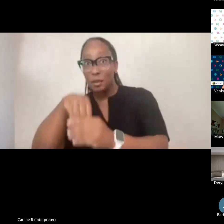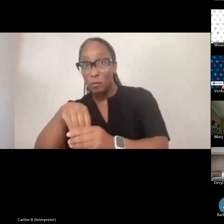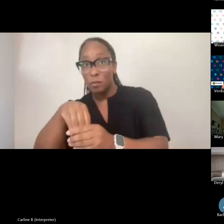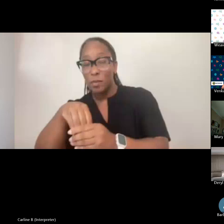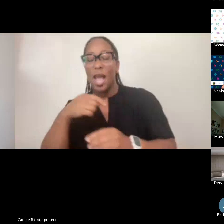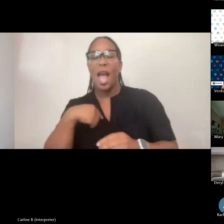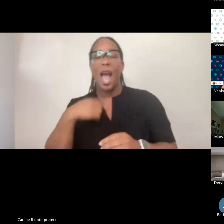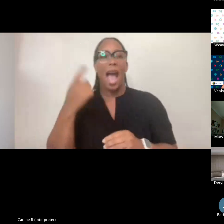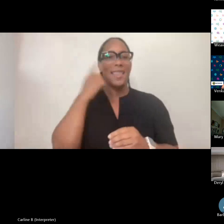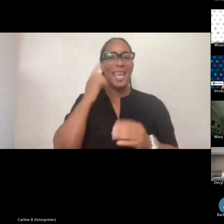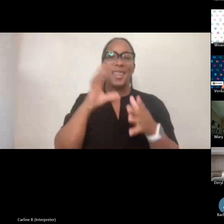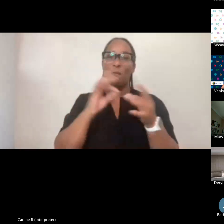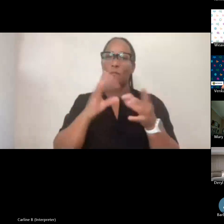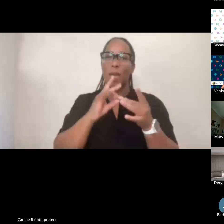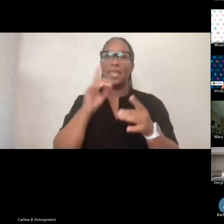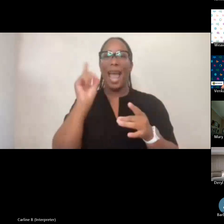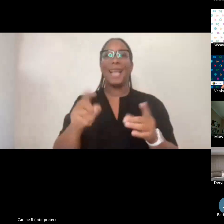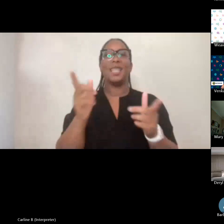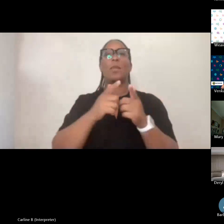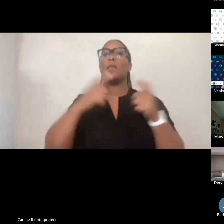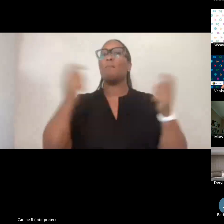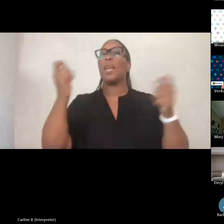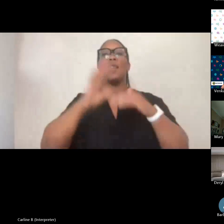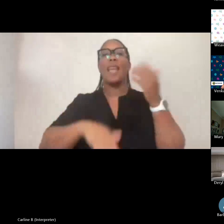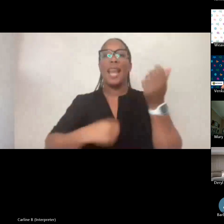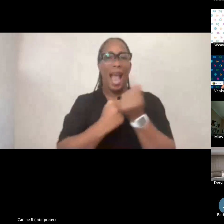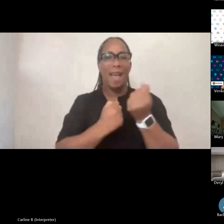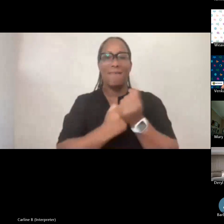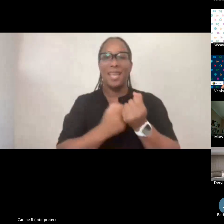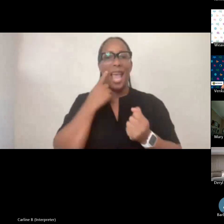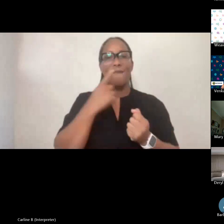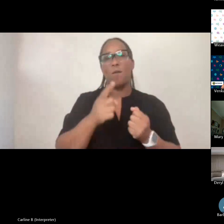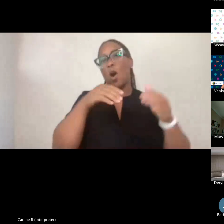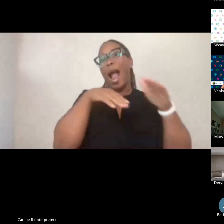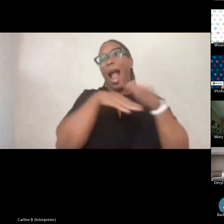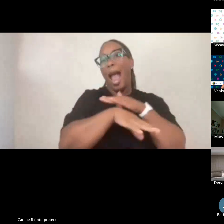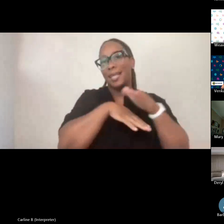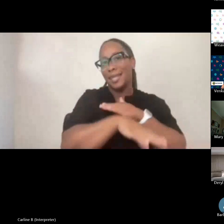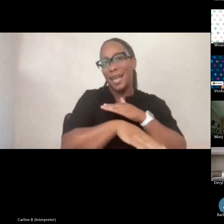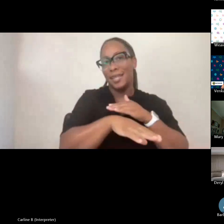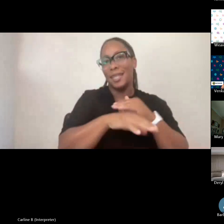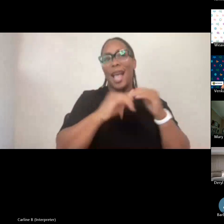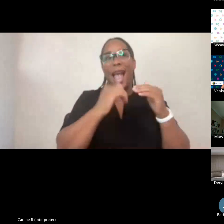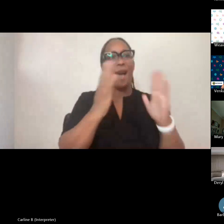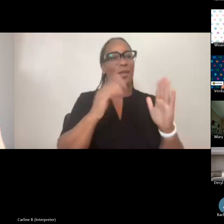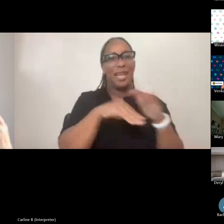I think the messaging has to be bigger than advocating for access to housing. As we grow older.